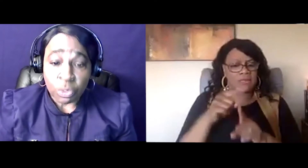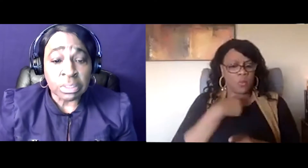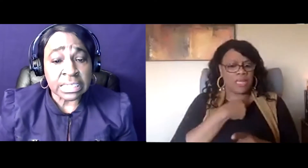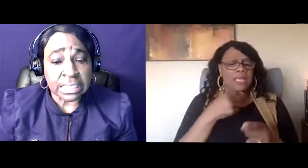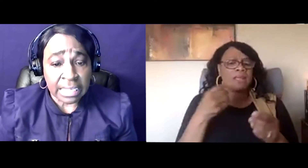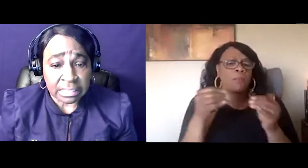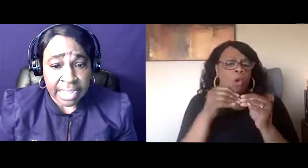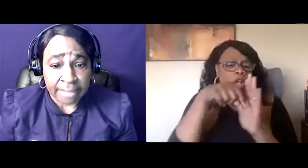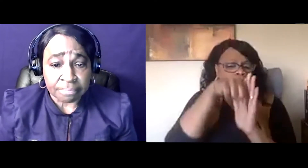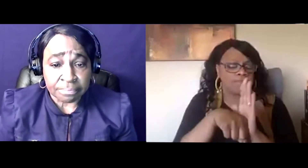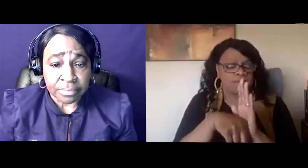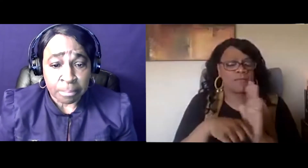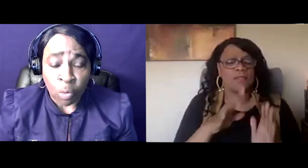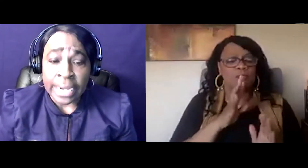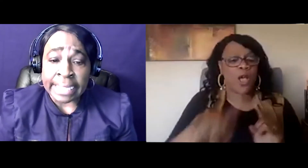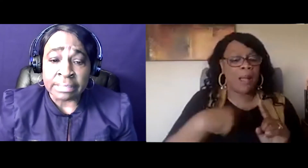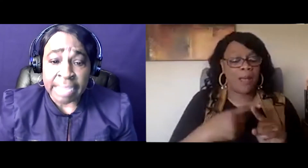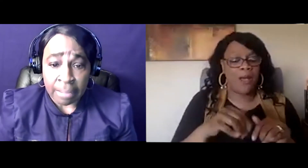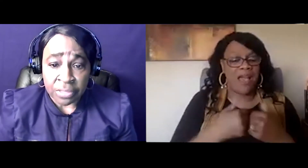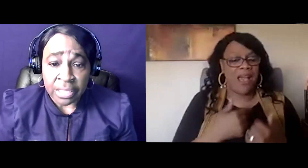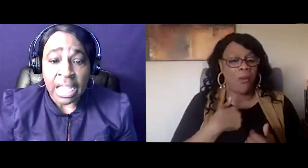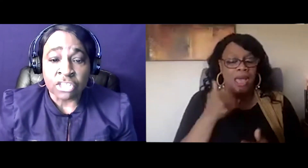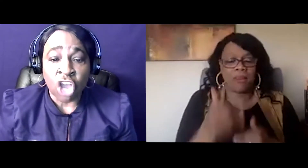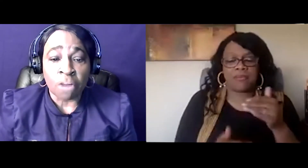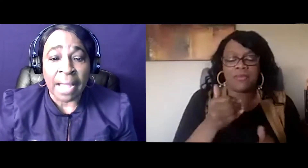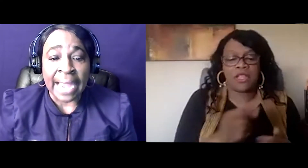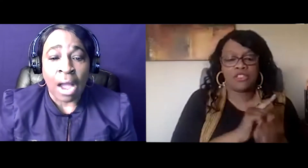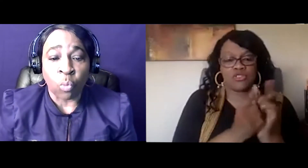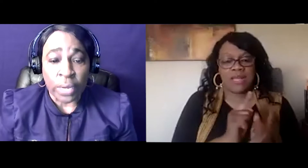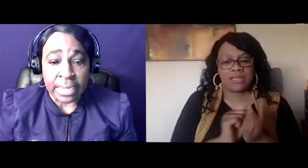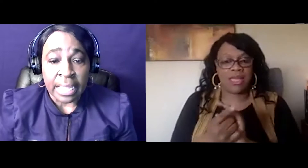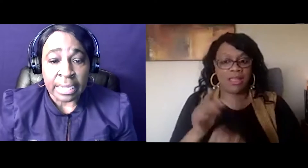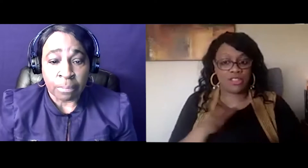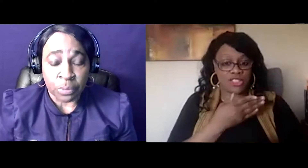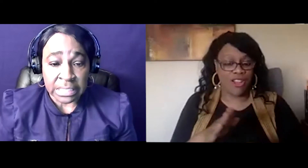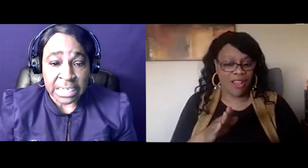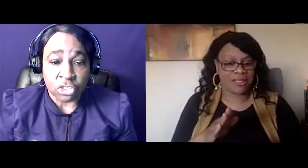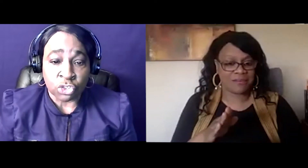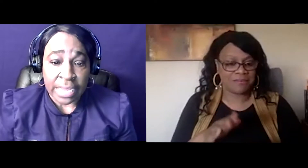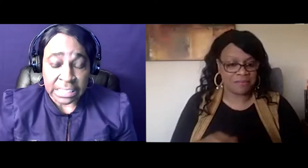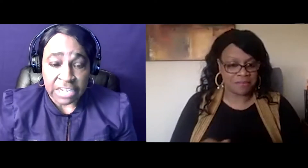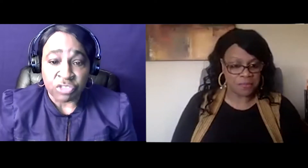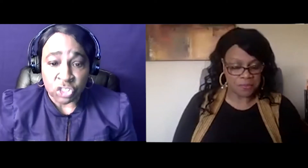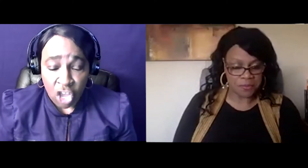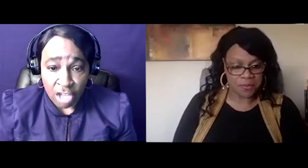We will discuss that more in depth and talk about how we can proceed to translate the song.